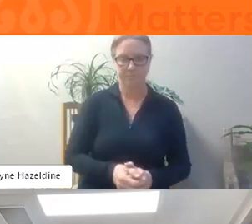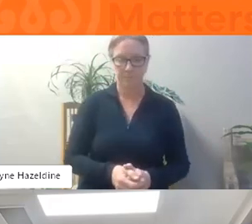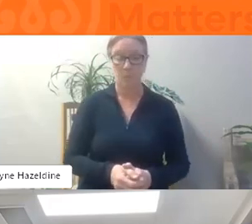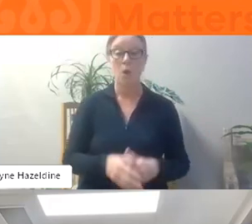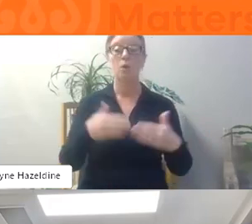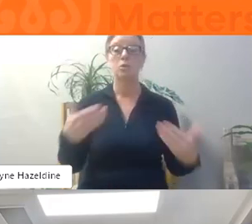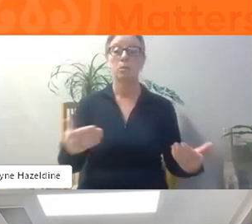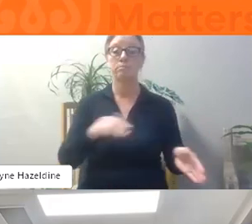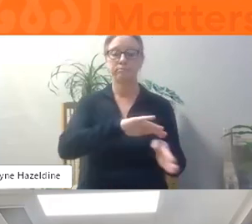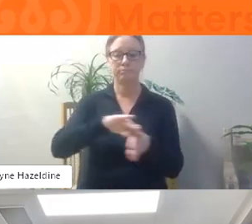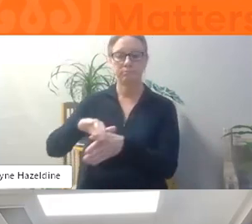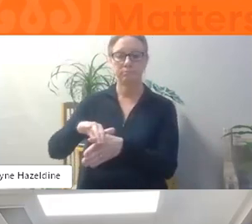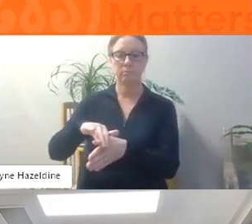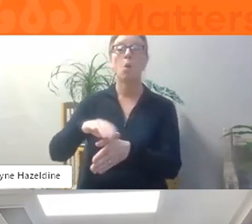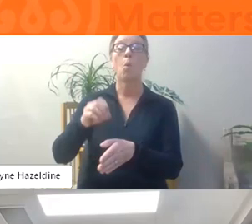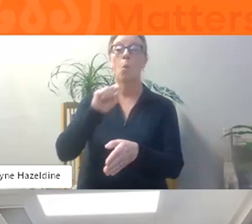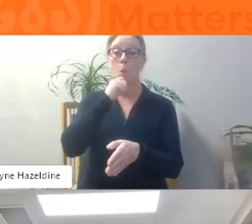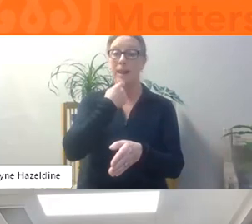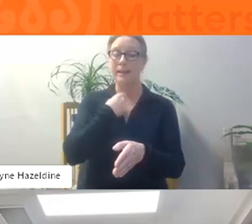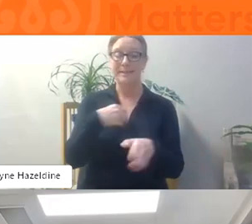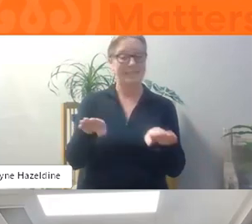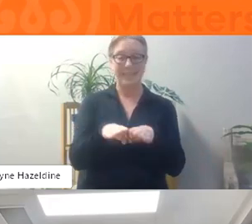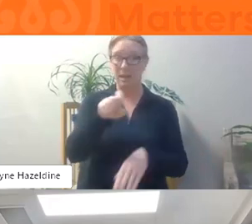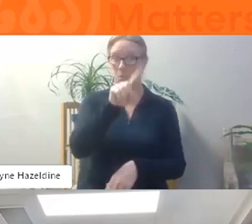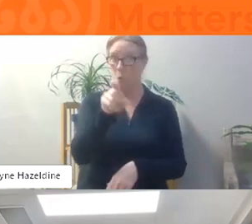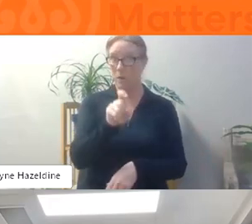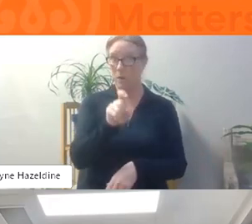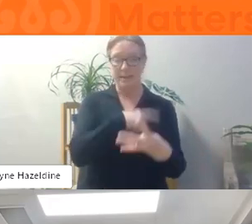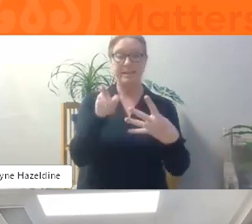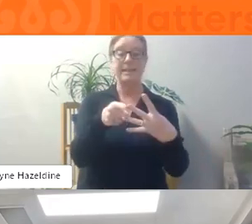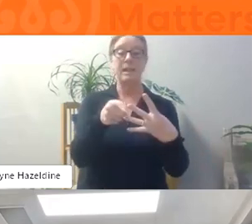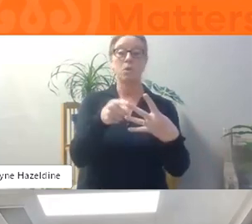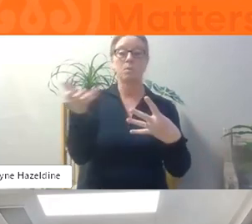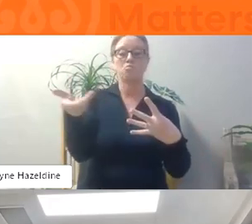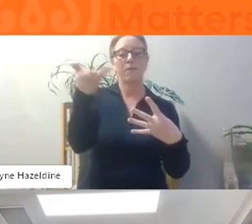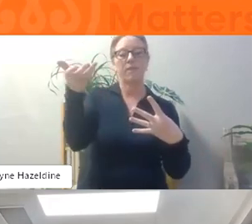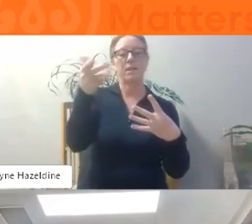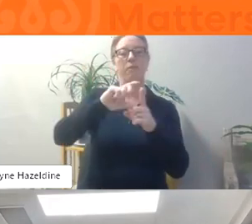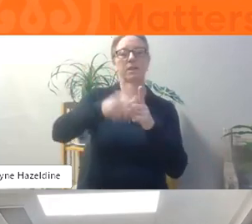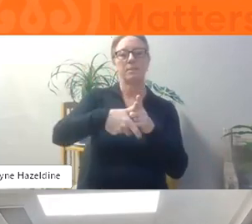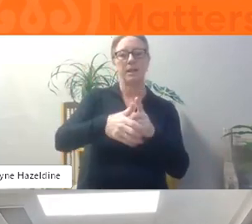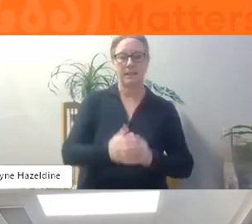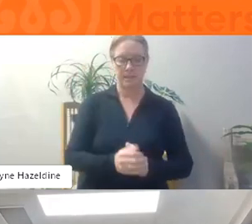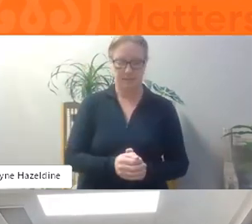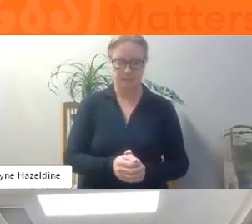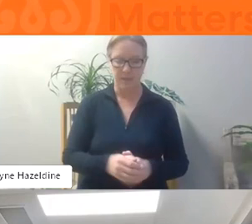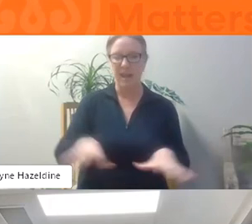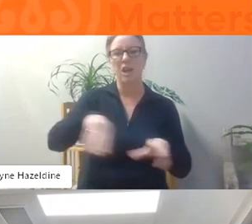ado I will pose that same question to Missy Morton, the Professor of Disability Studies and Inclusive Education at the University of